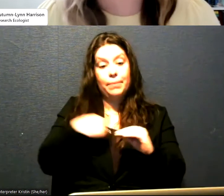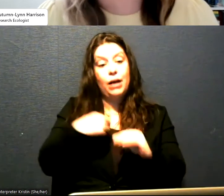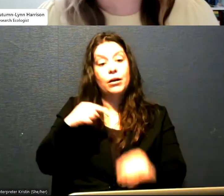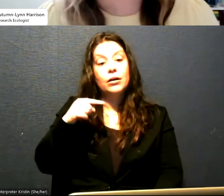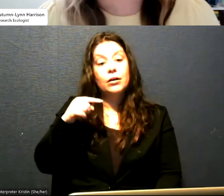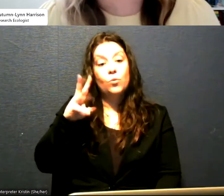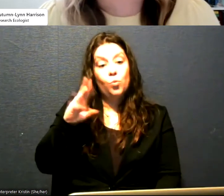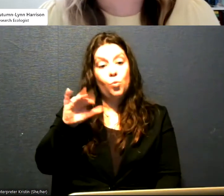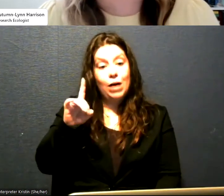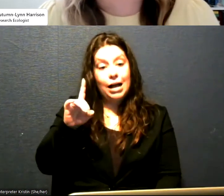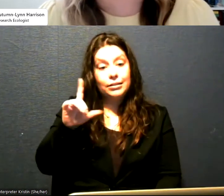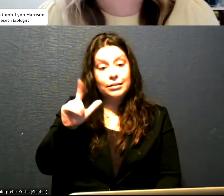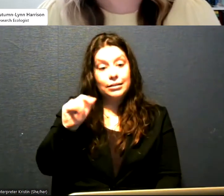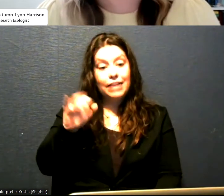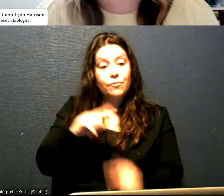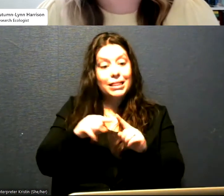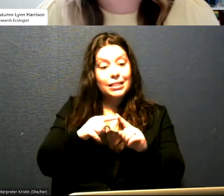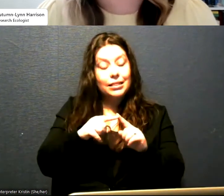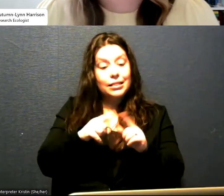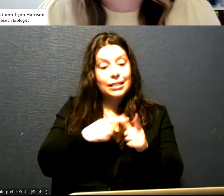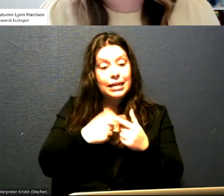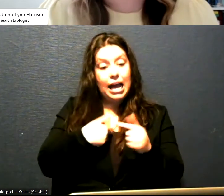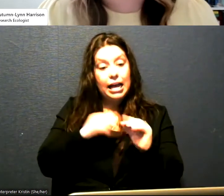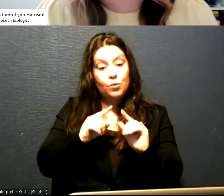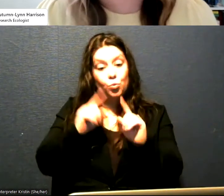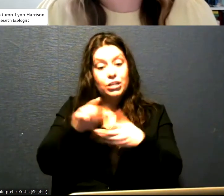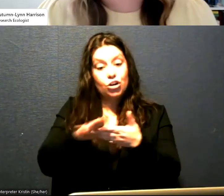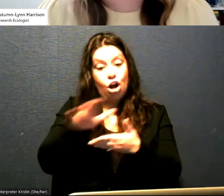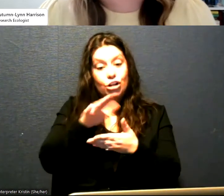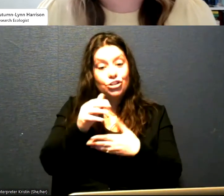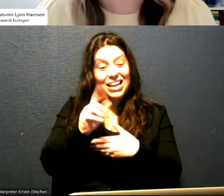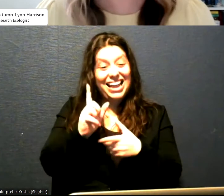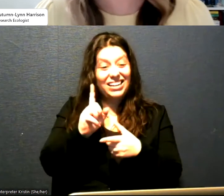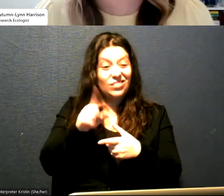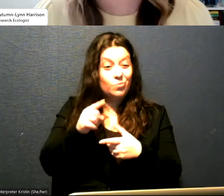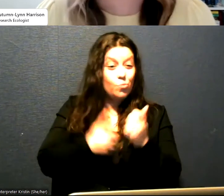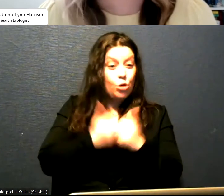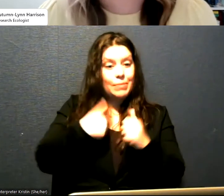few women professors so it was really nice to see representation at some point in my life and